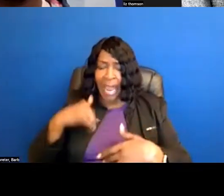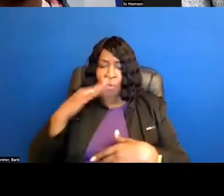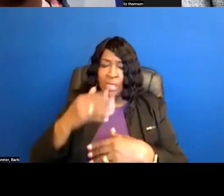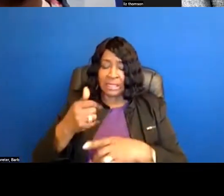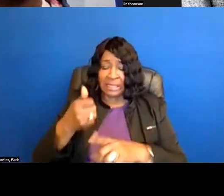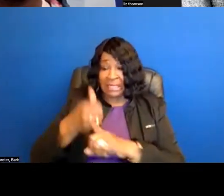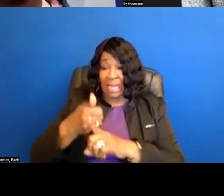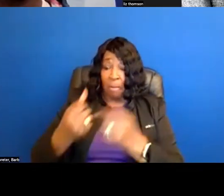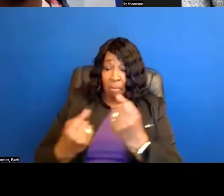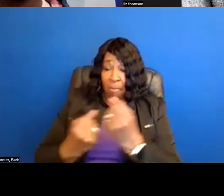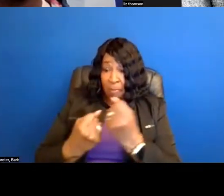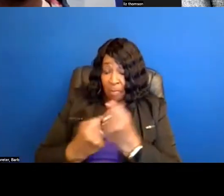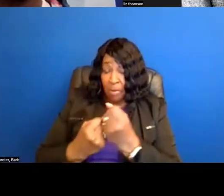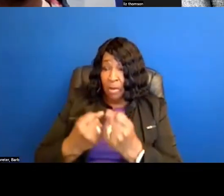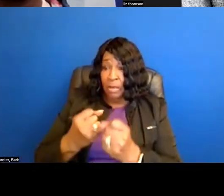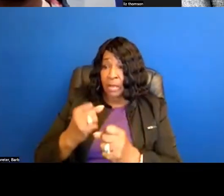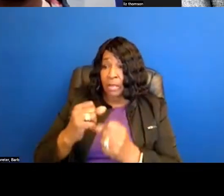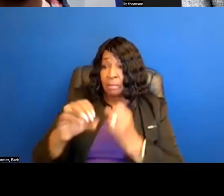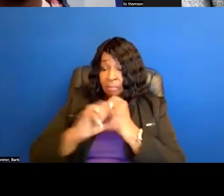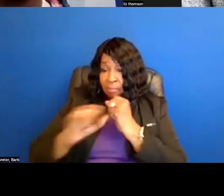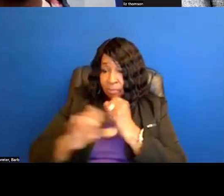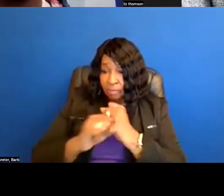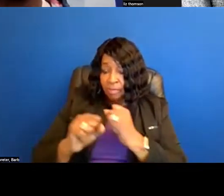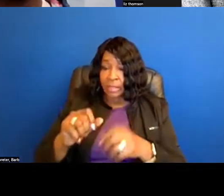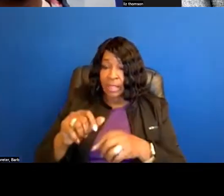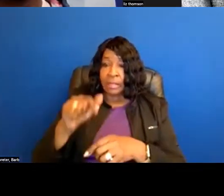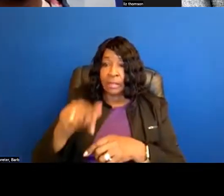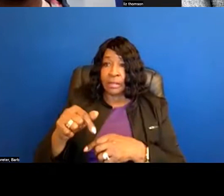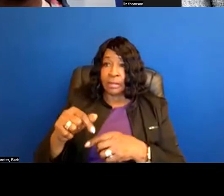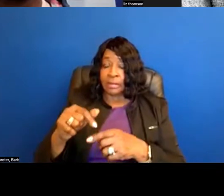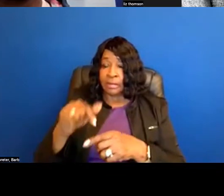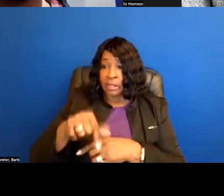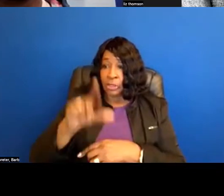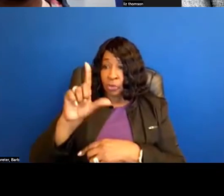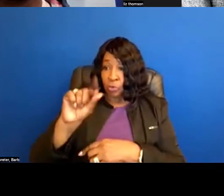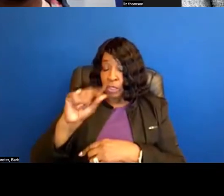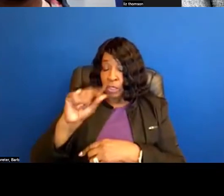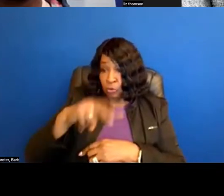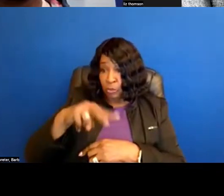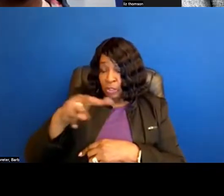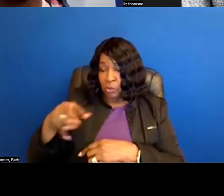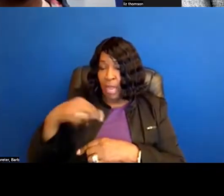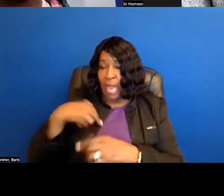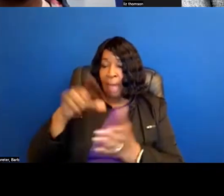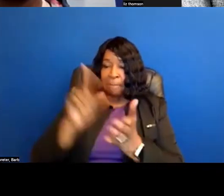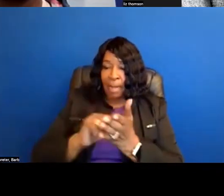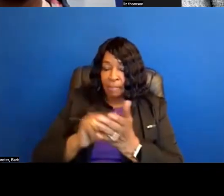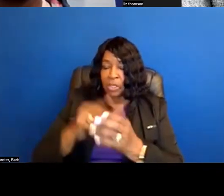that this coming in 2022, I got it published a shorter version of my dissertation,